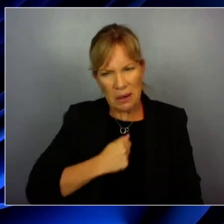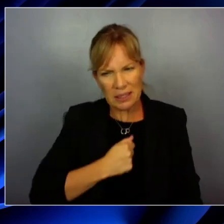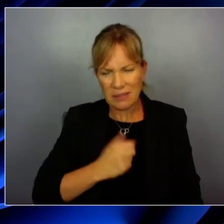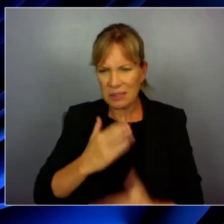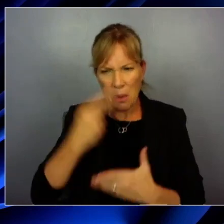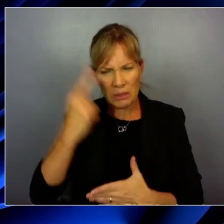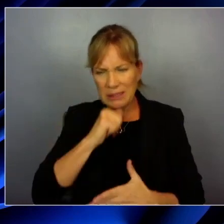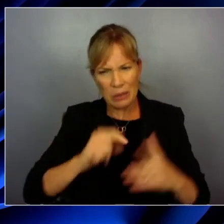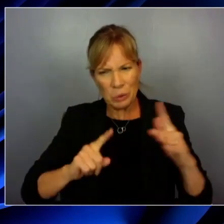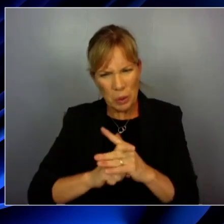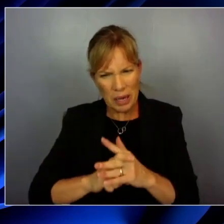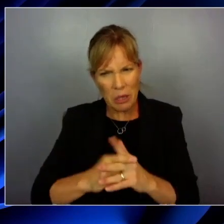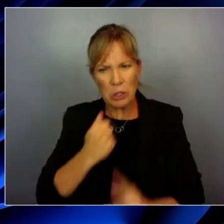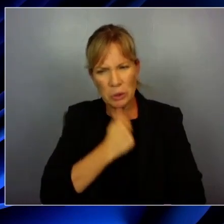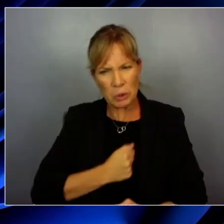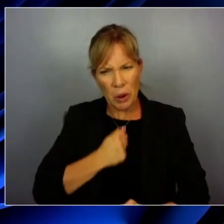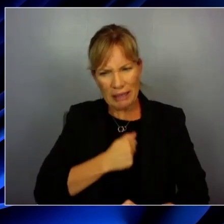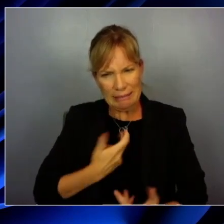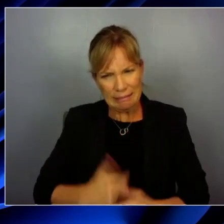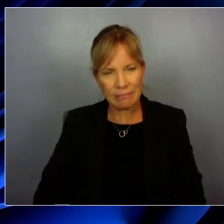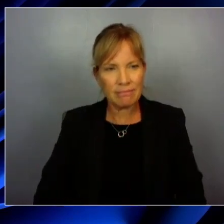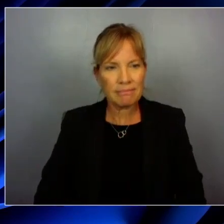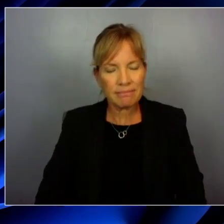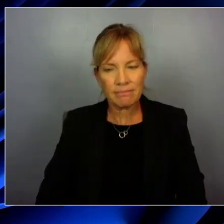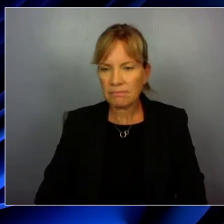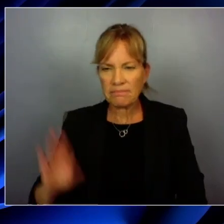Sorry about that. OK, no worries.